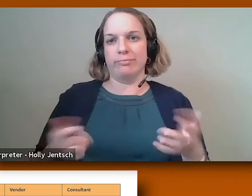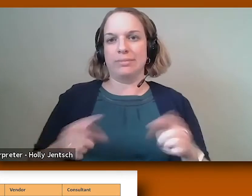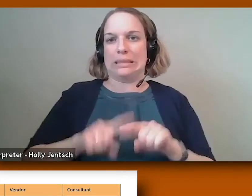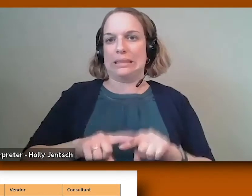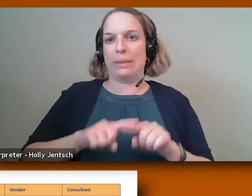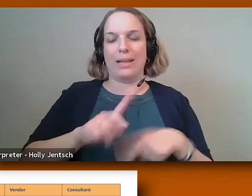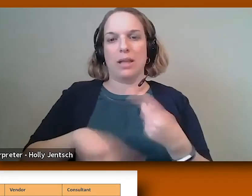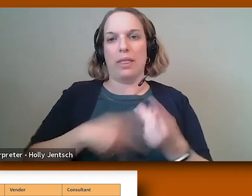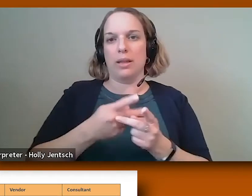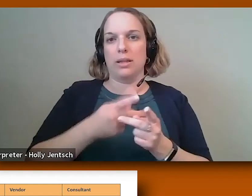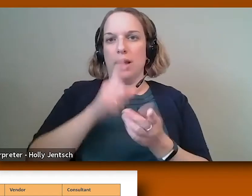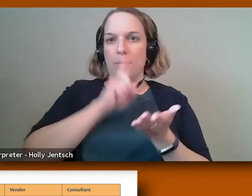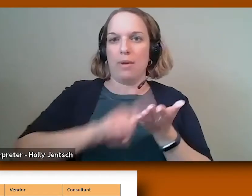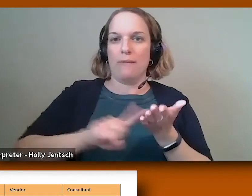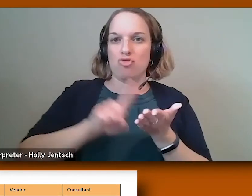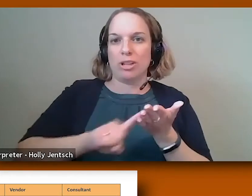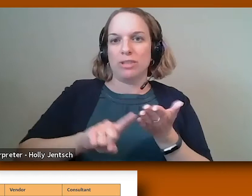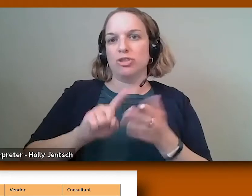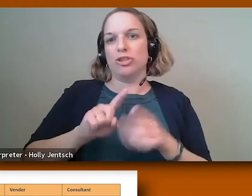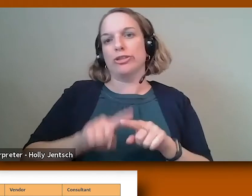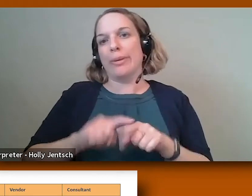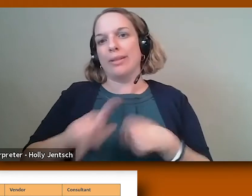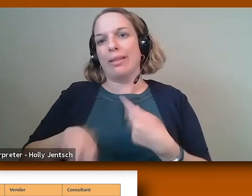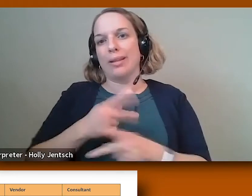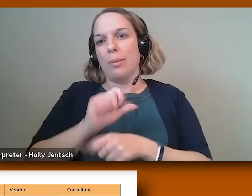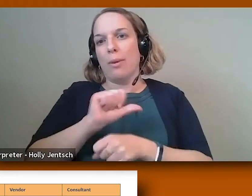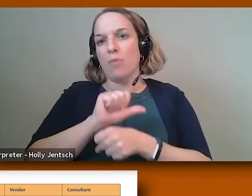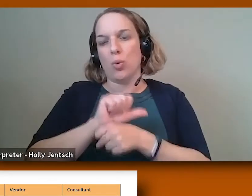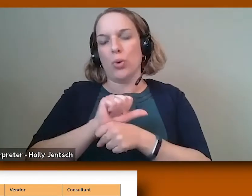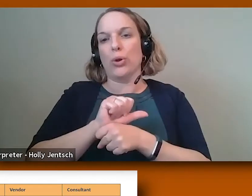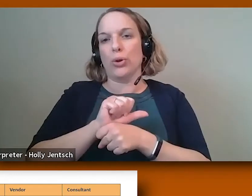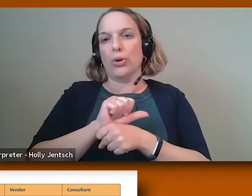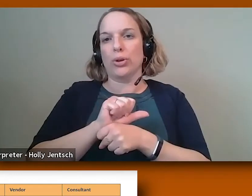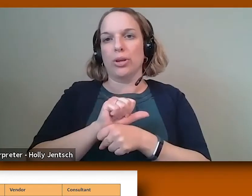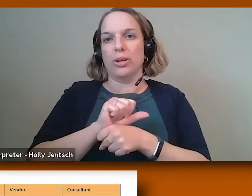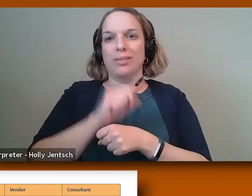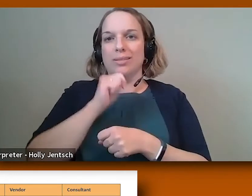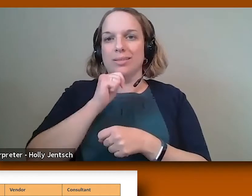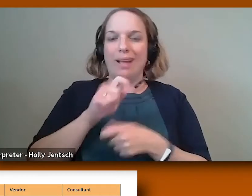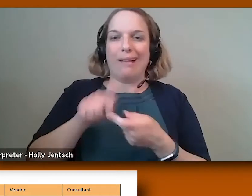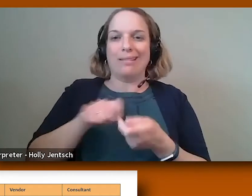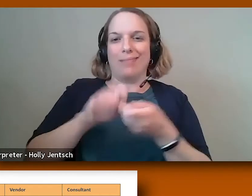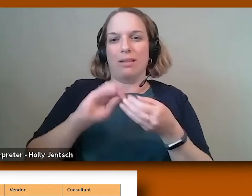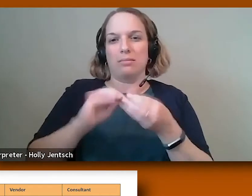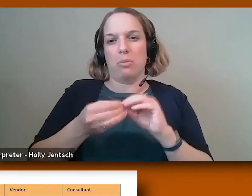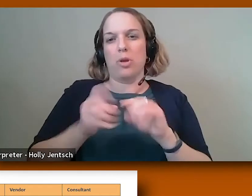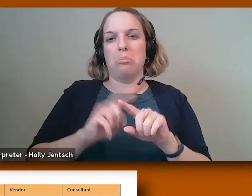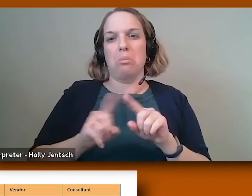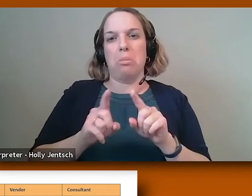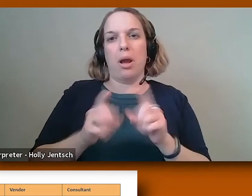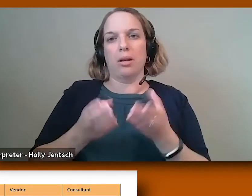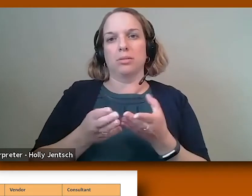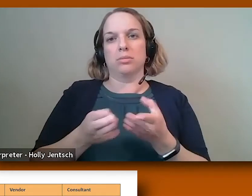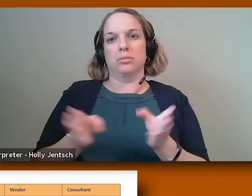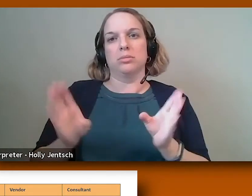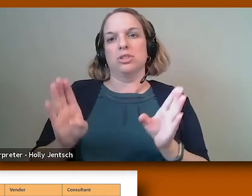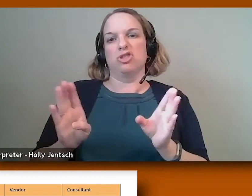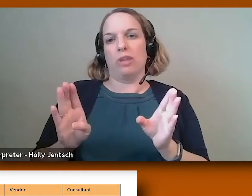or work you're having performed, so it's not an exact science, but it's generally along those lines.